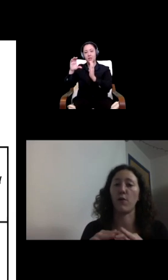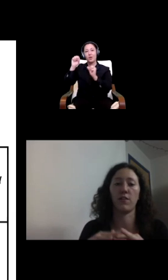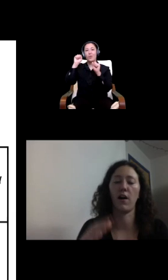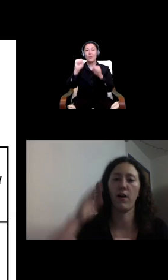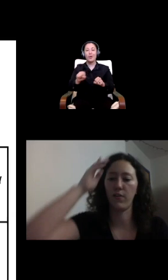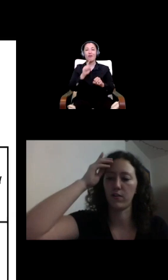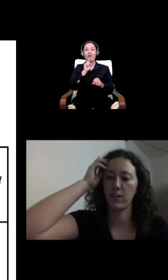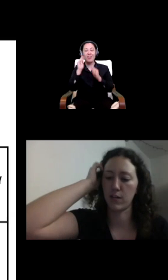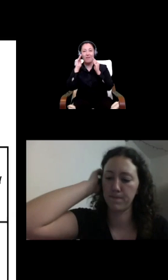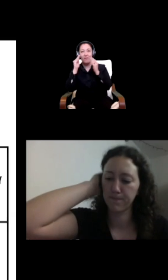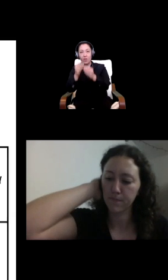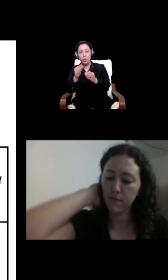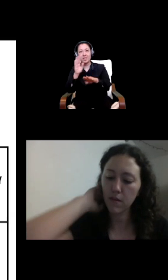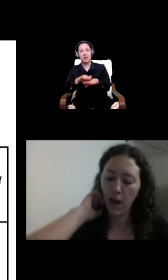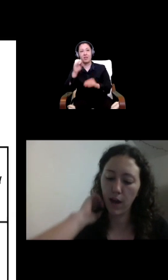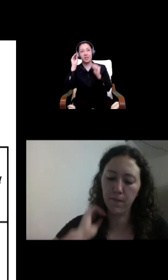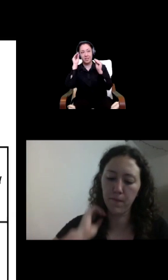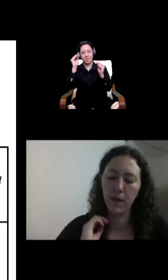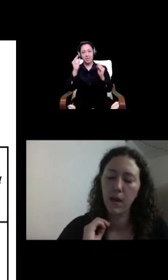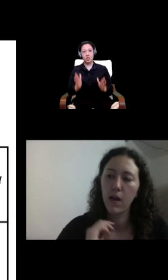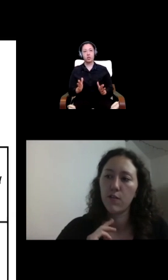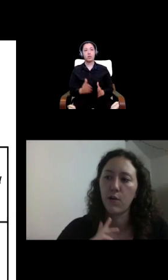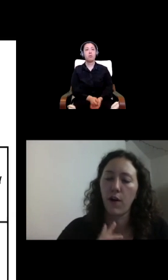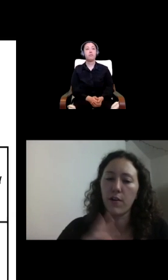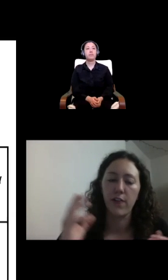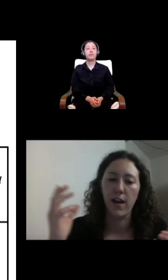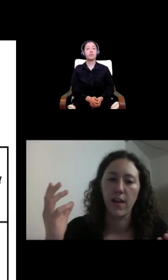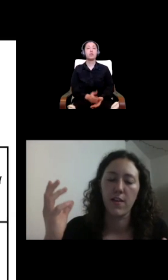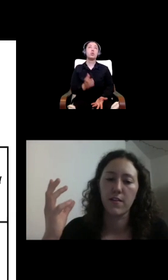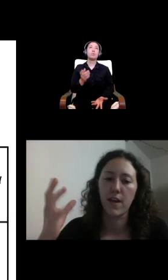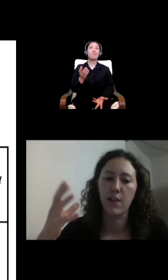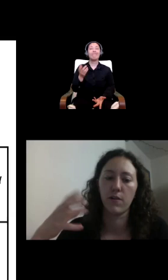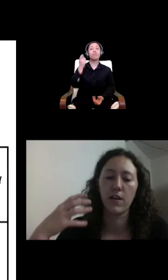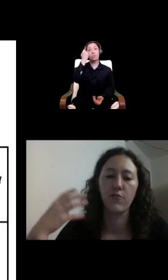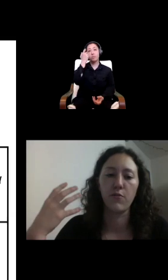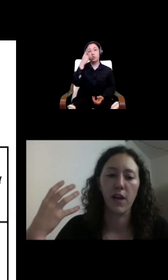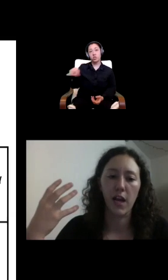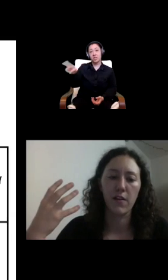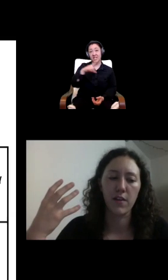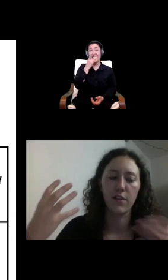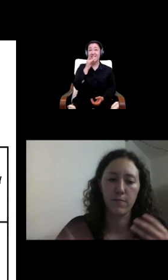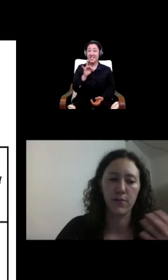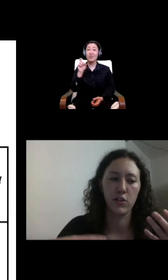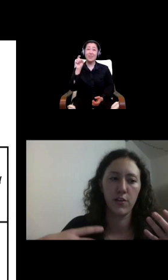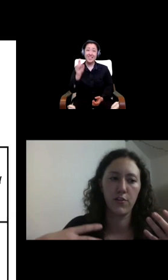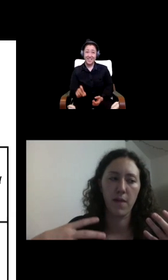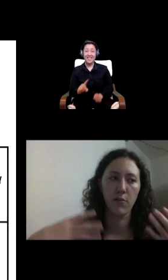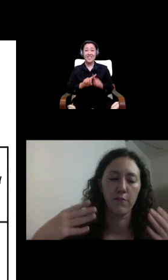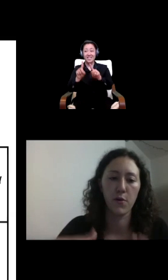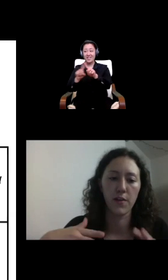focus on their teacher. So understanding that these kids really do need these different positions to focus the